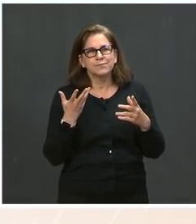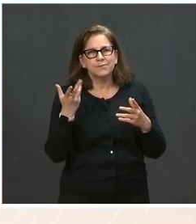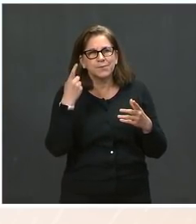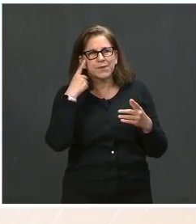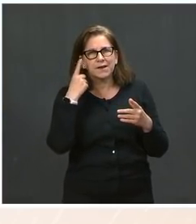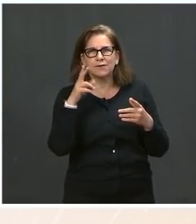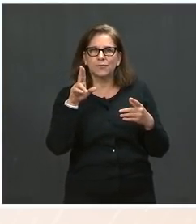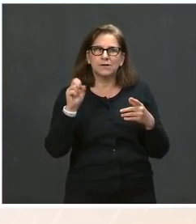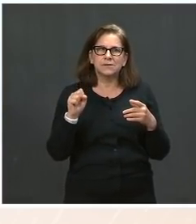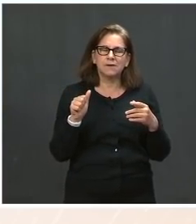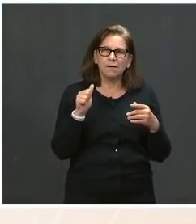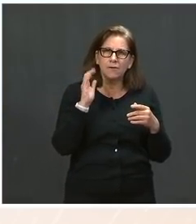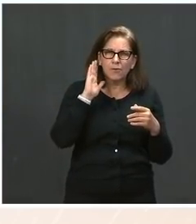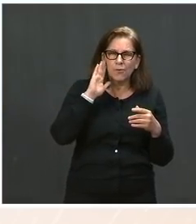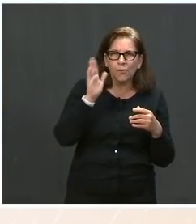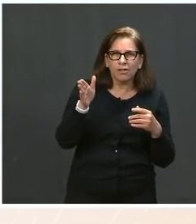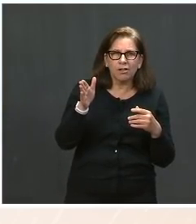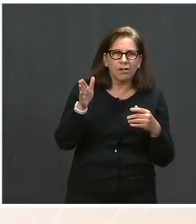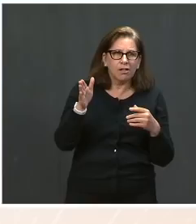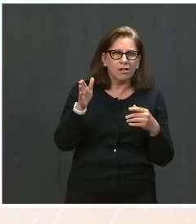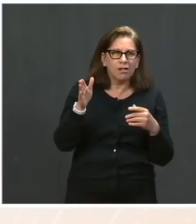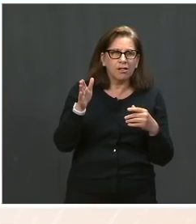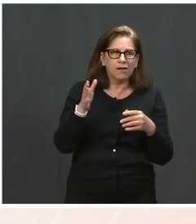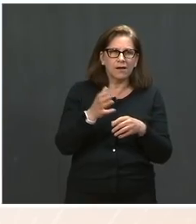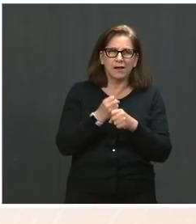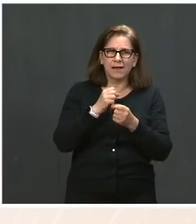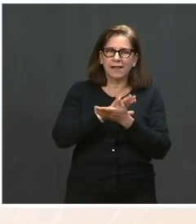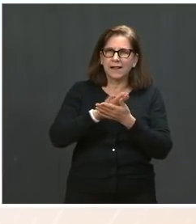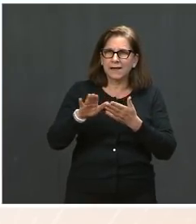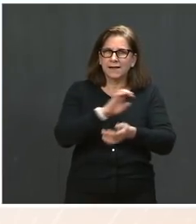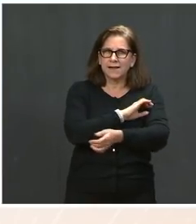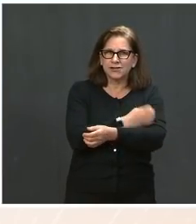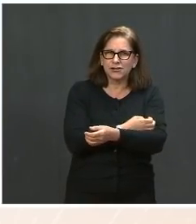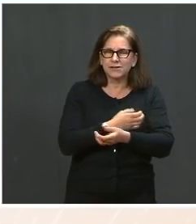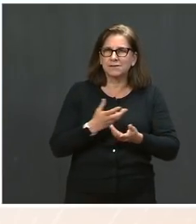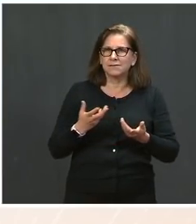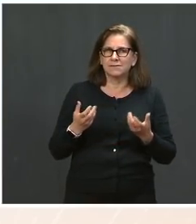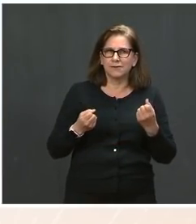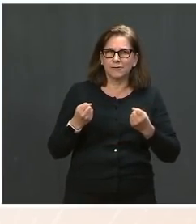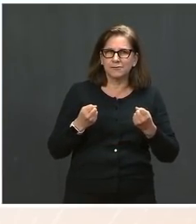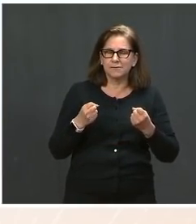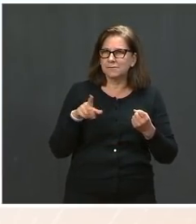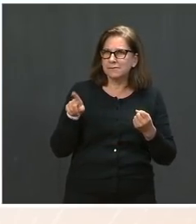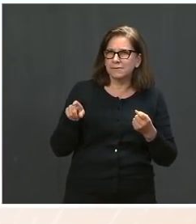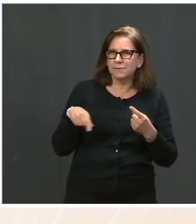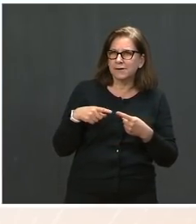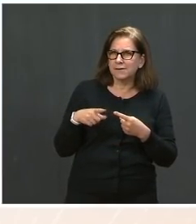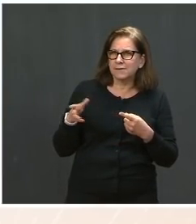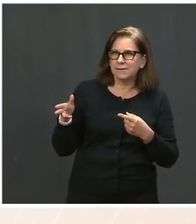is going to get a clean energy plan?" And at this point -- and this was several years ago --